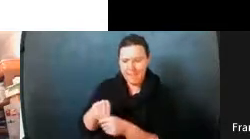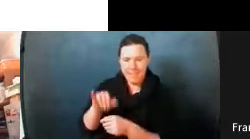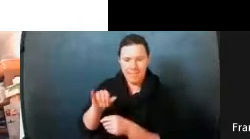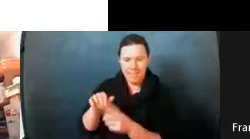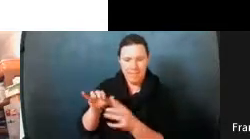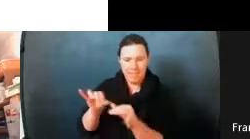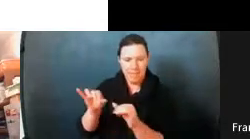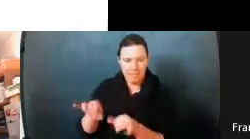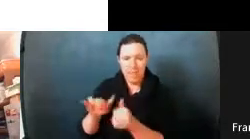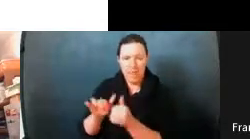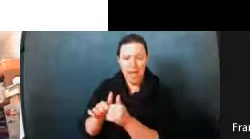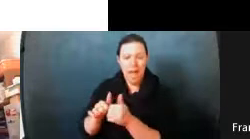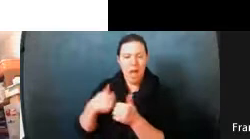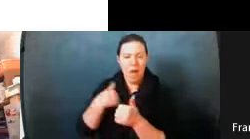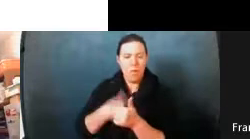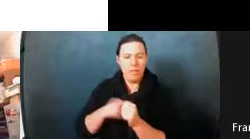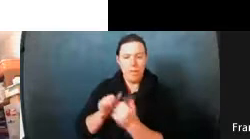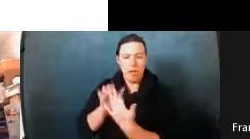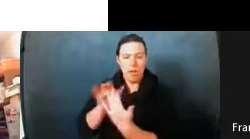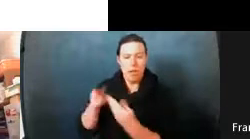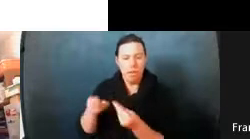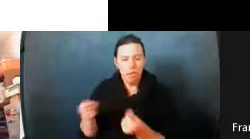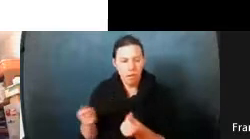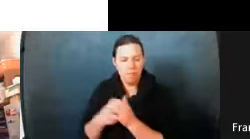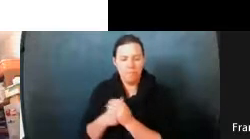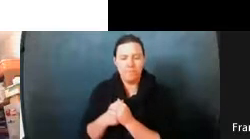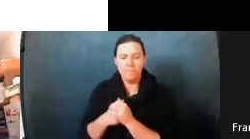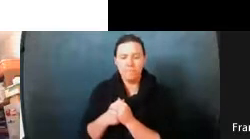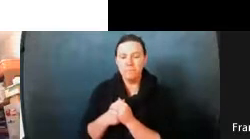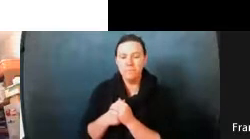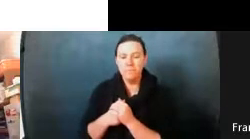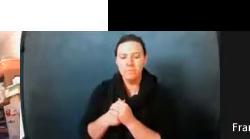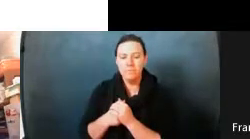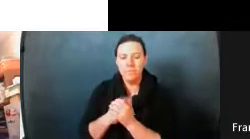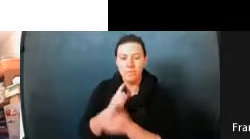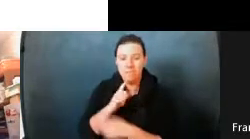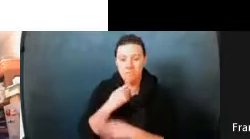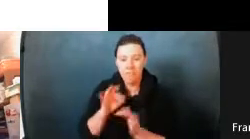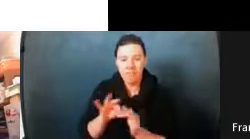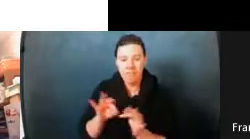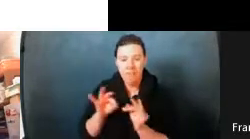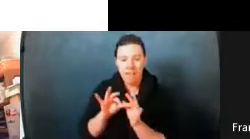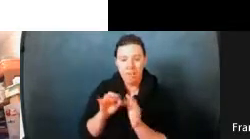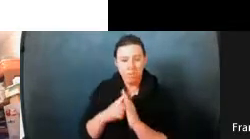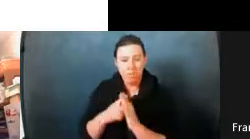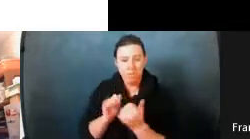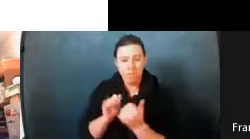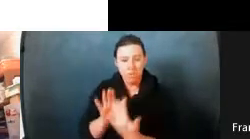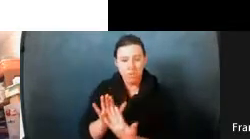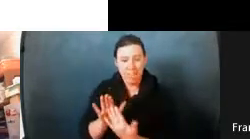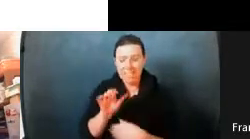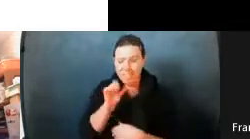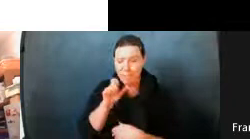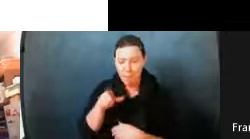and that health disparity. And I think that it's very vital to start addressing that, not just in continuing education,